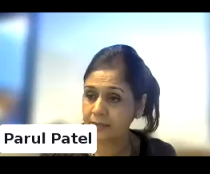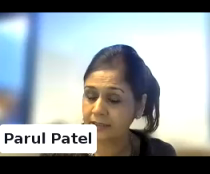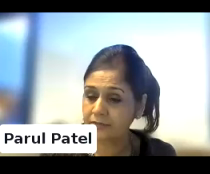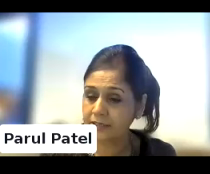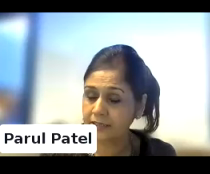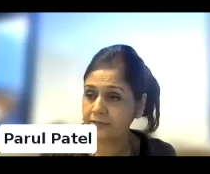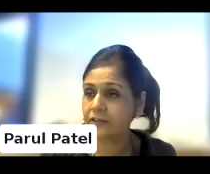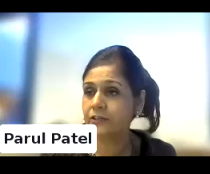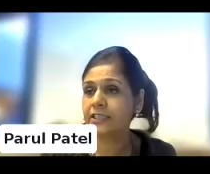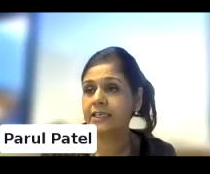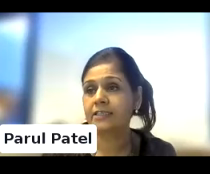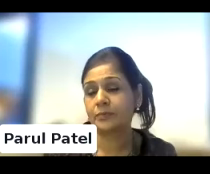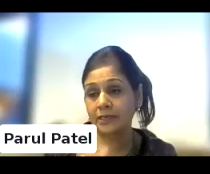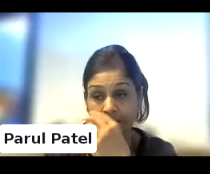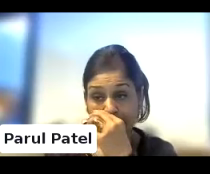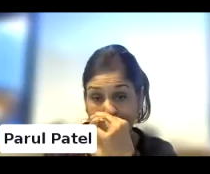applicant receives 30 days prior.